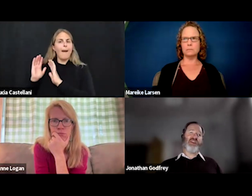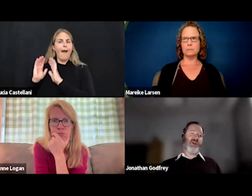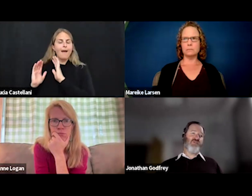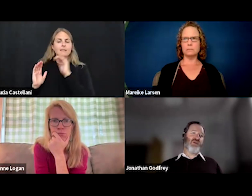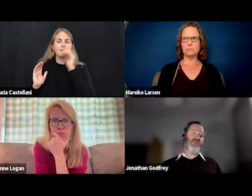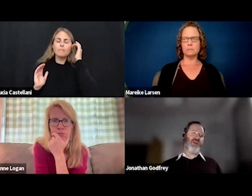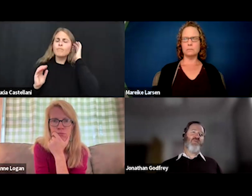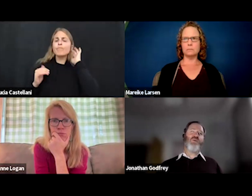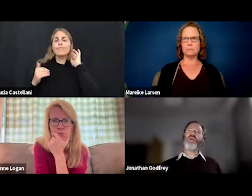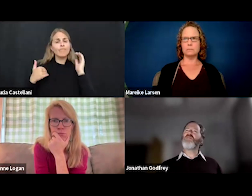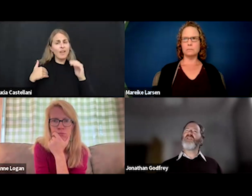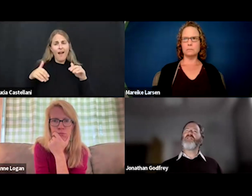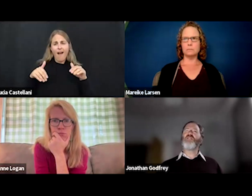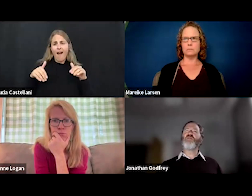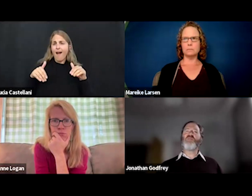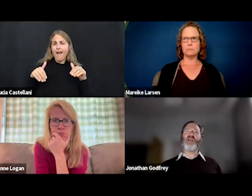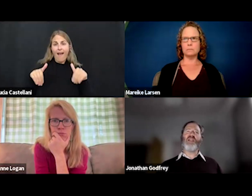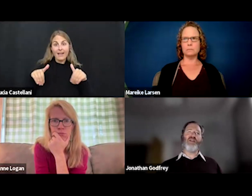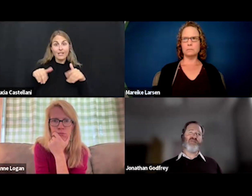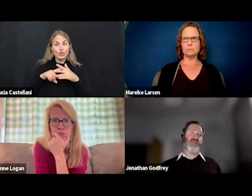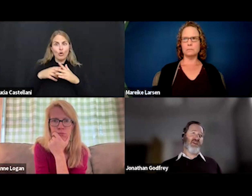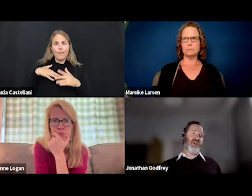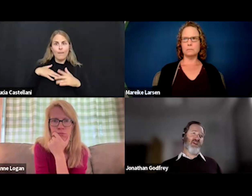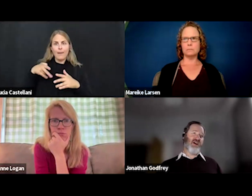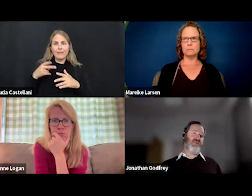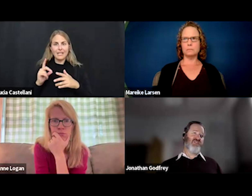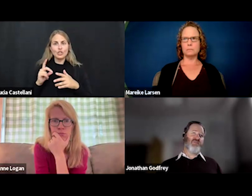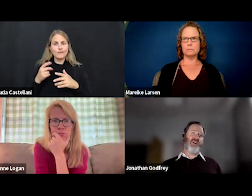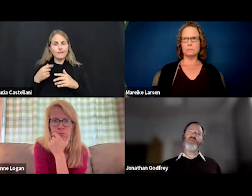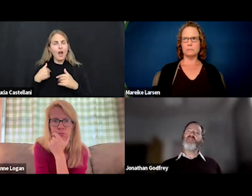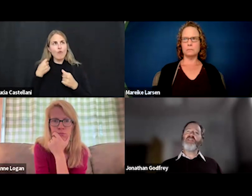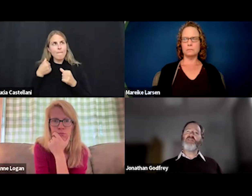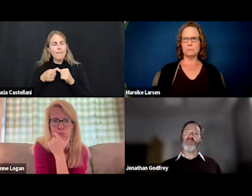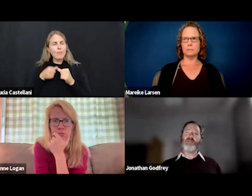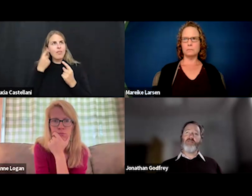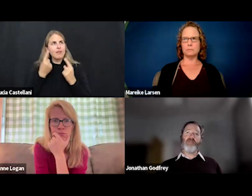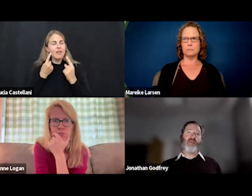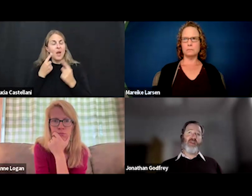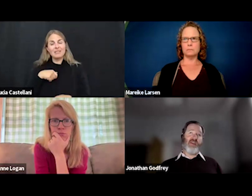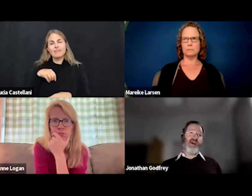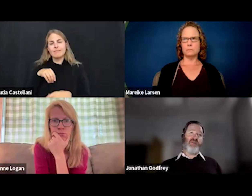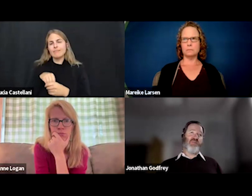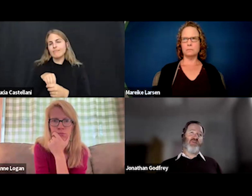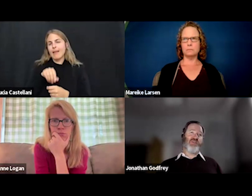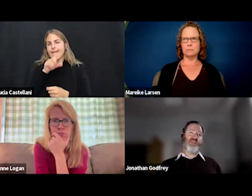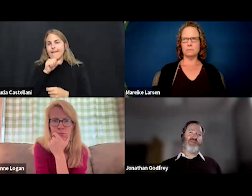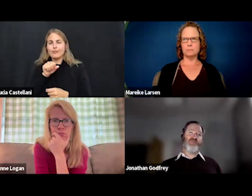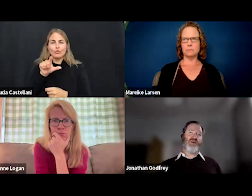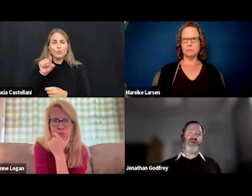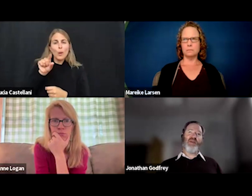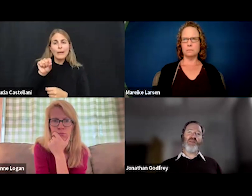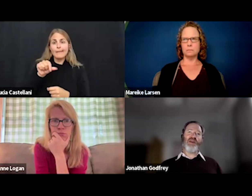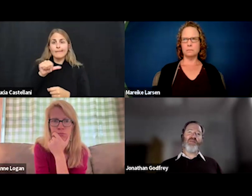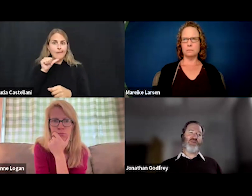and I was wondering what I was going to do with my life. I was in my 20s. Unemployed. Well, happily unemployed.